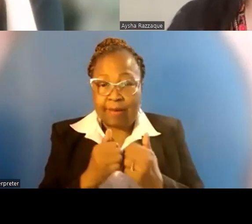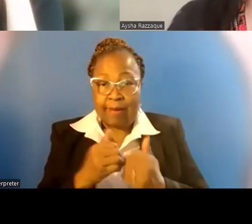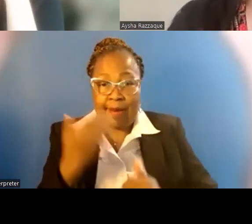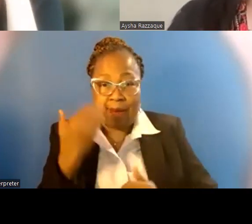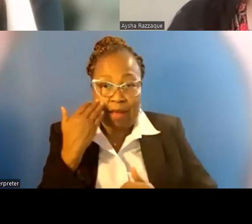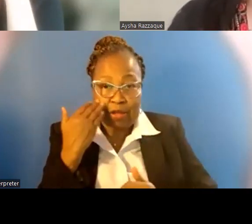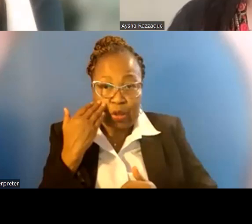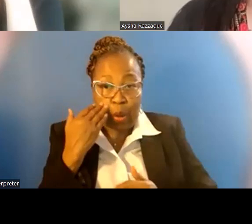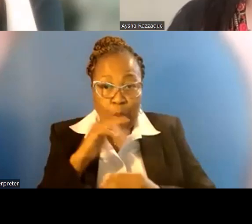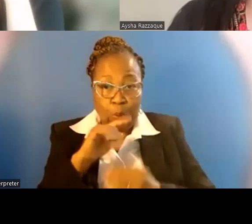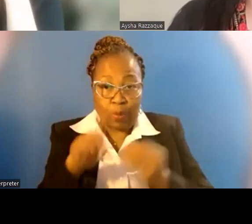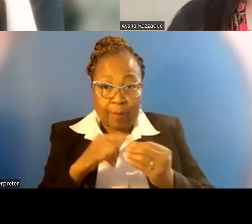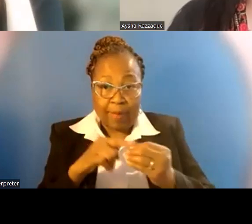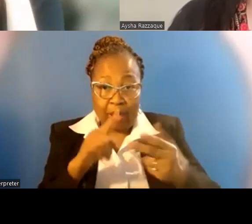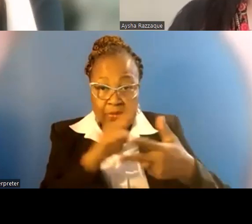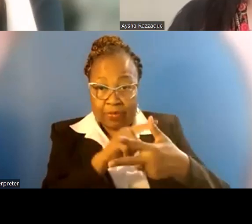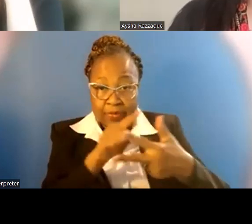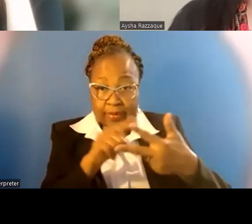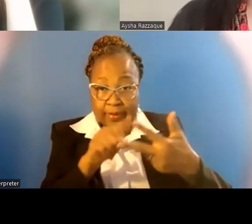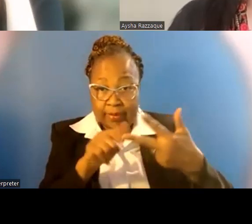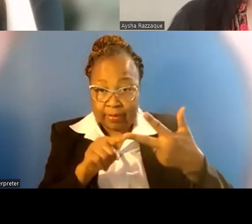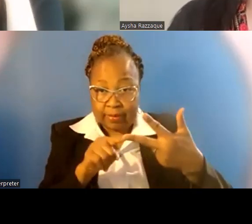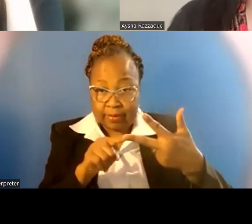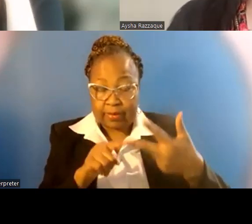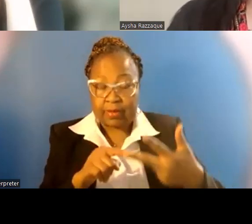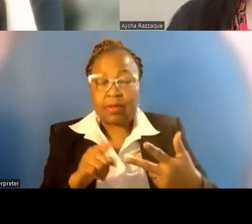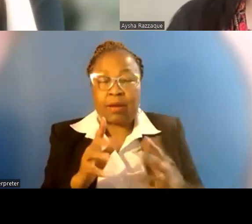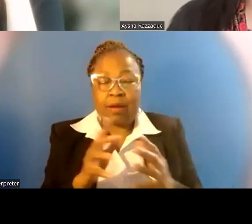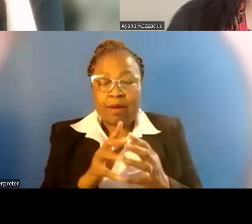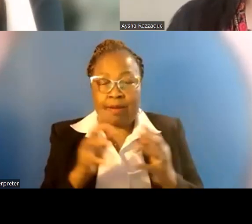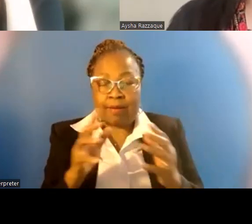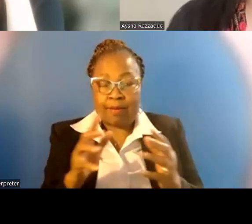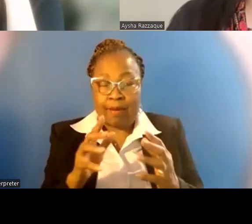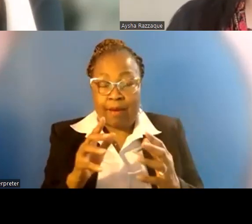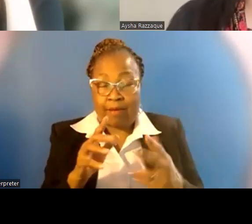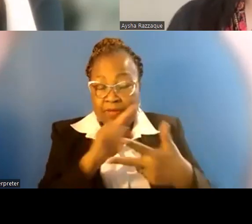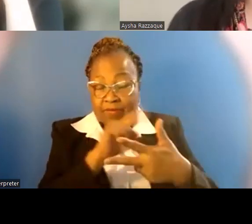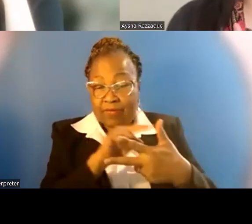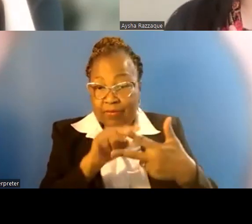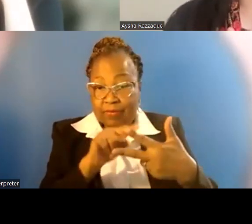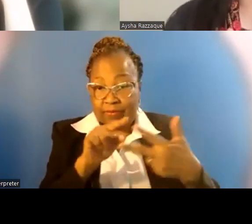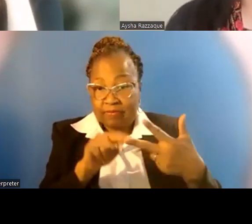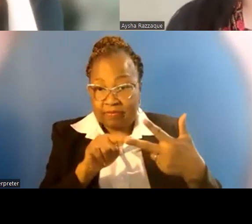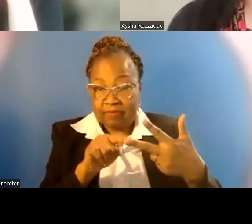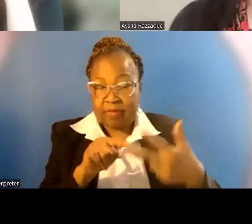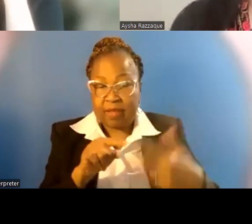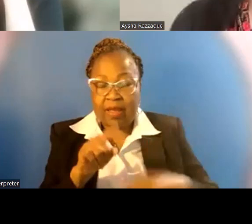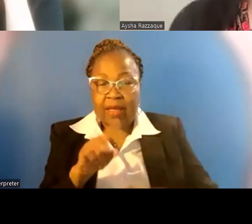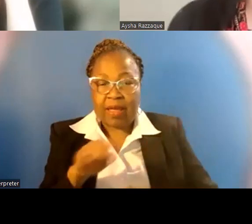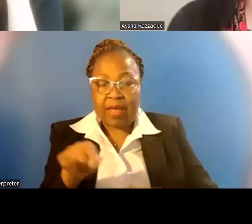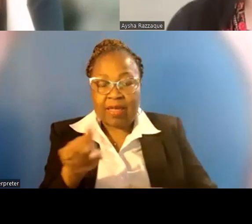And a lot of them, they are different from the U of Ms